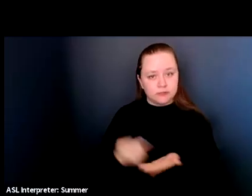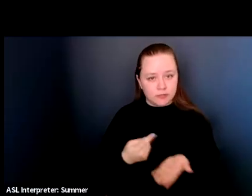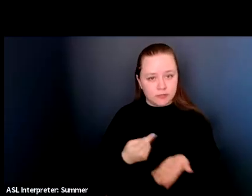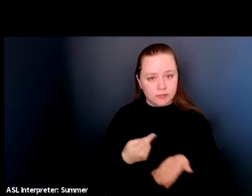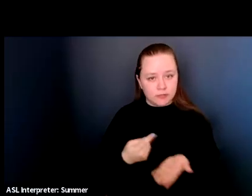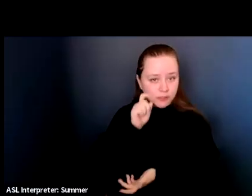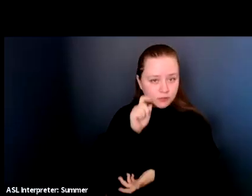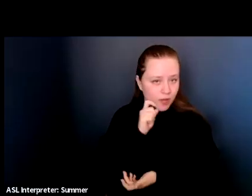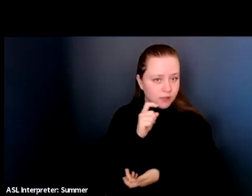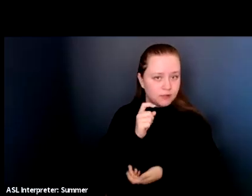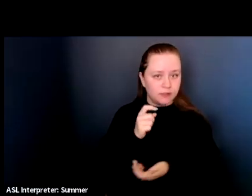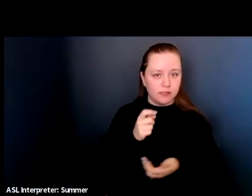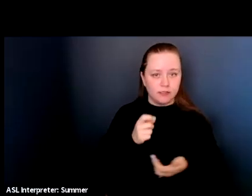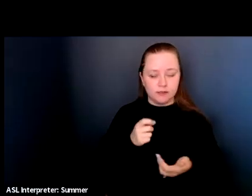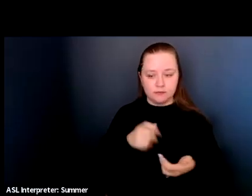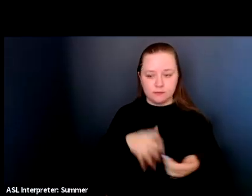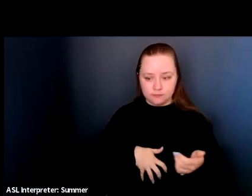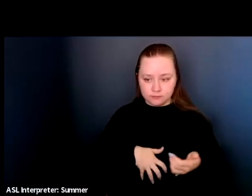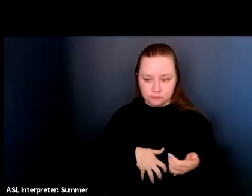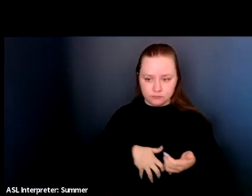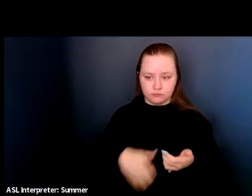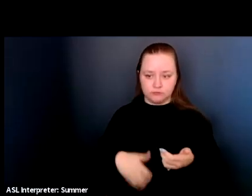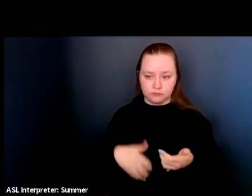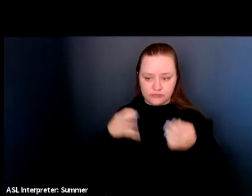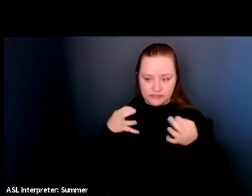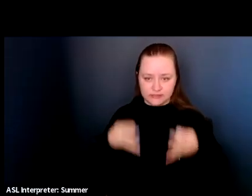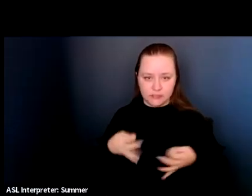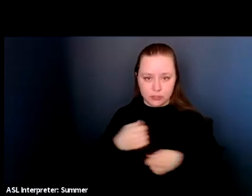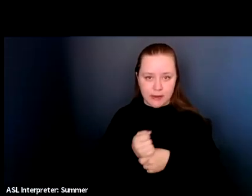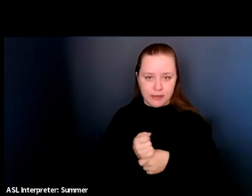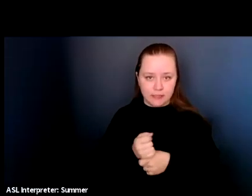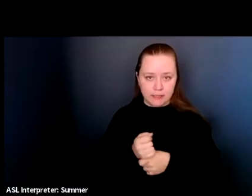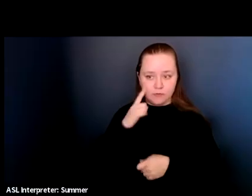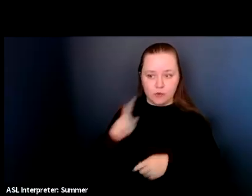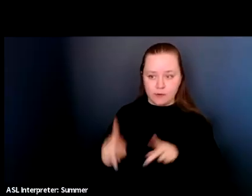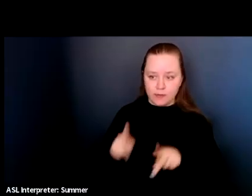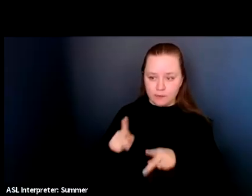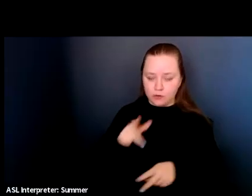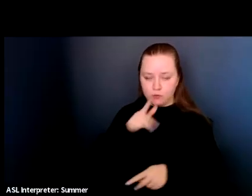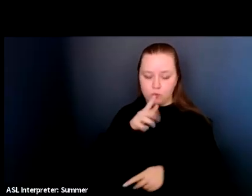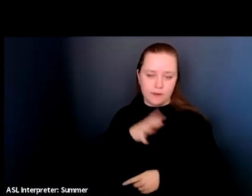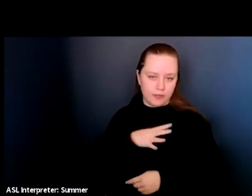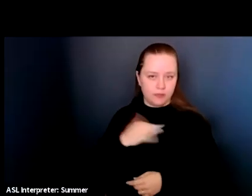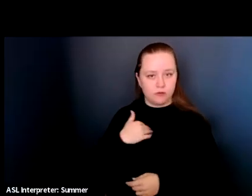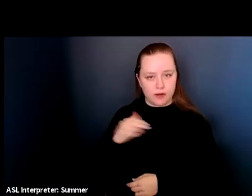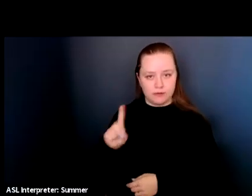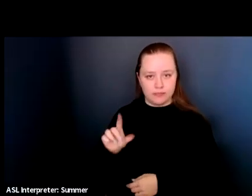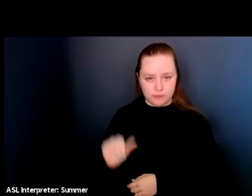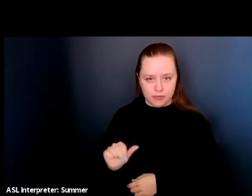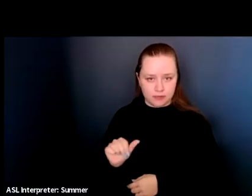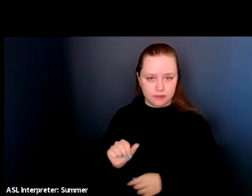decision making of people with disabilities, in particular, women can be pathologized.